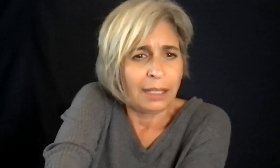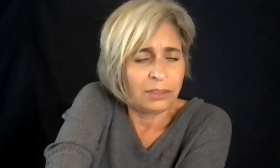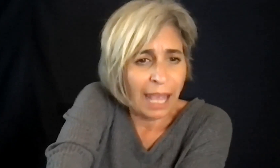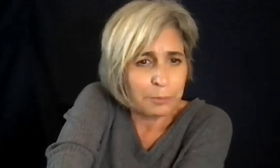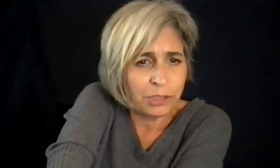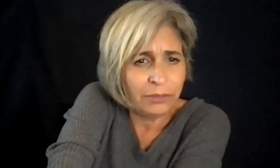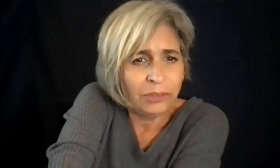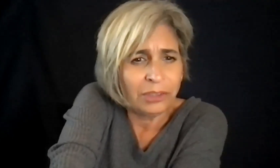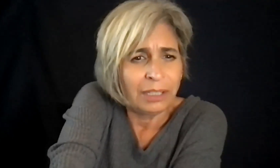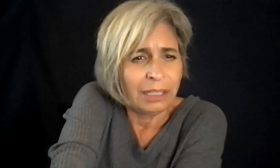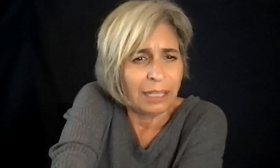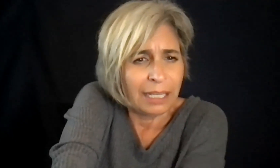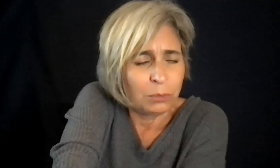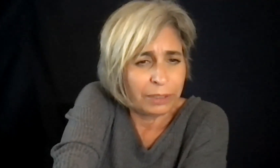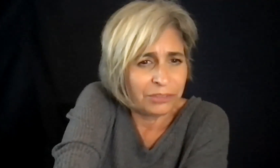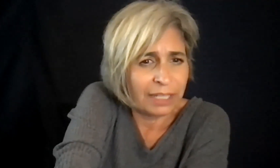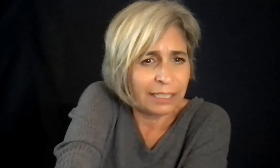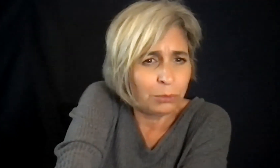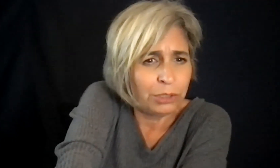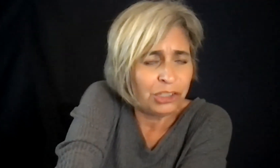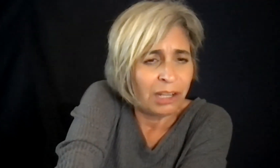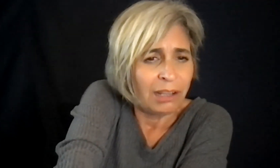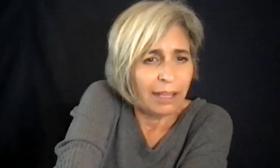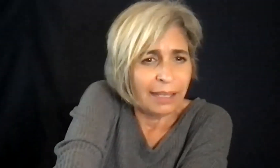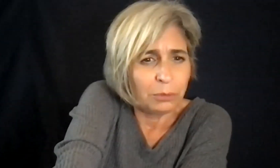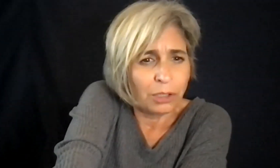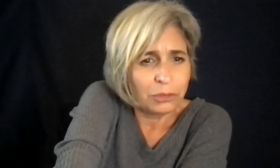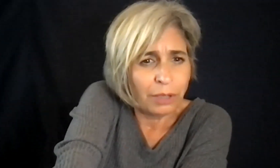and captions and we have sign language and we also